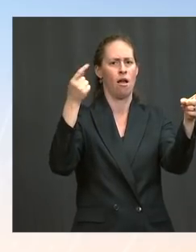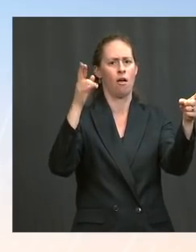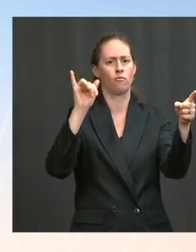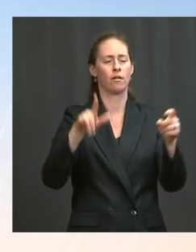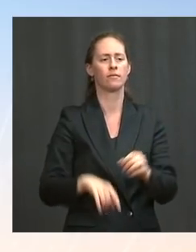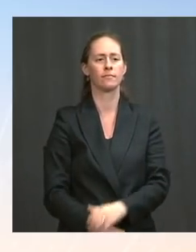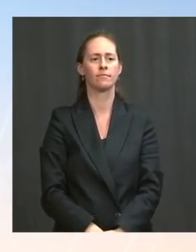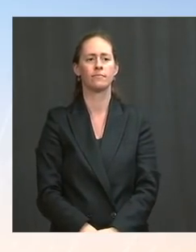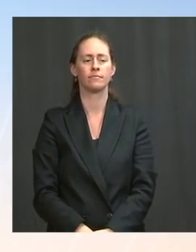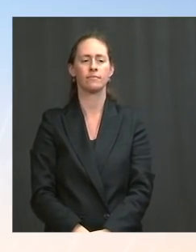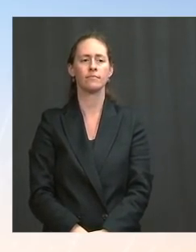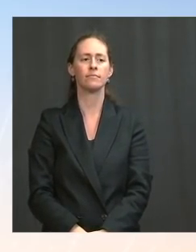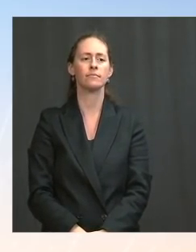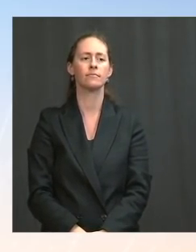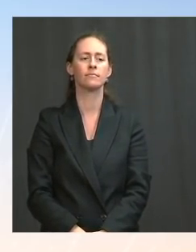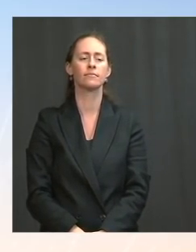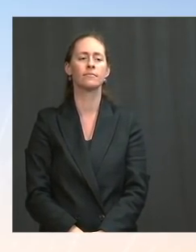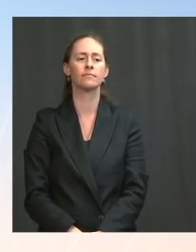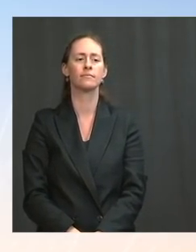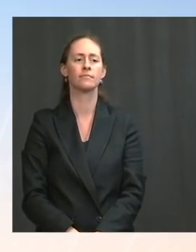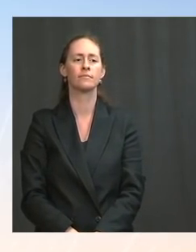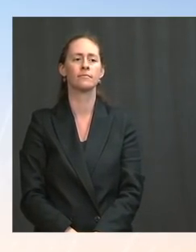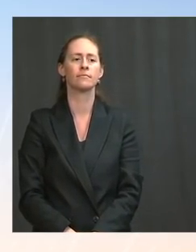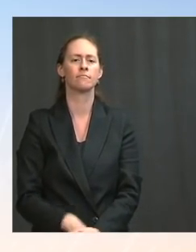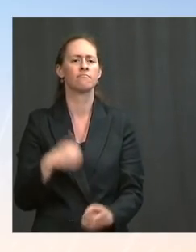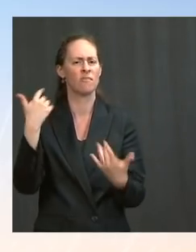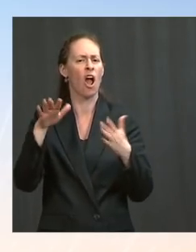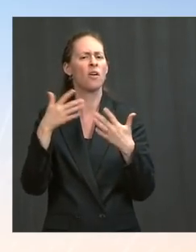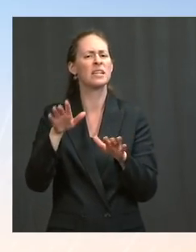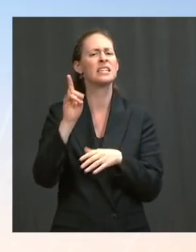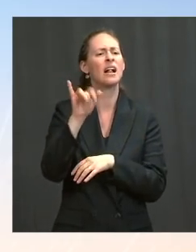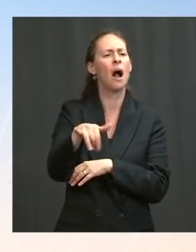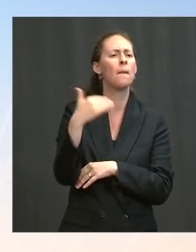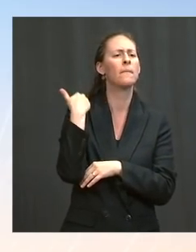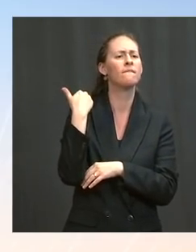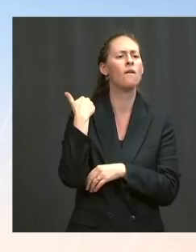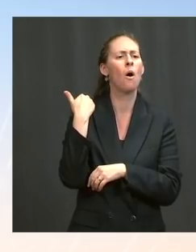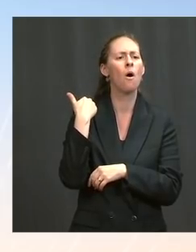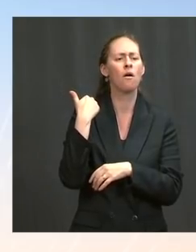the President did this in -- aligned with national --